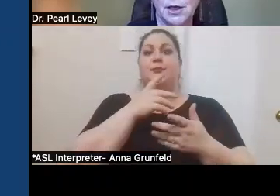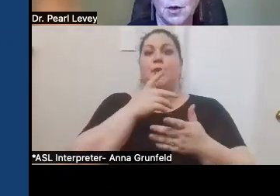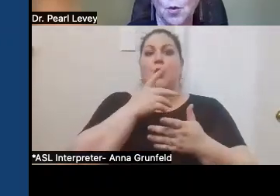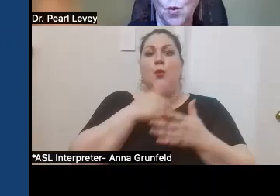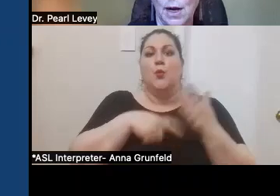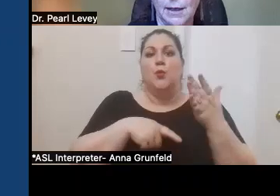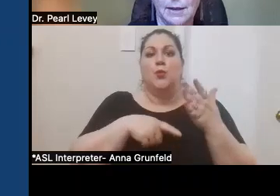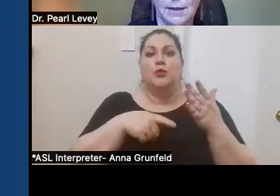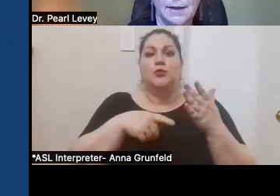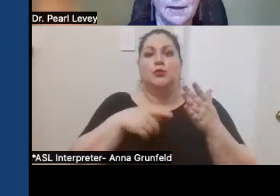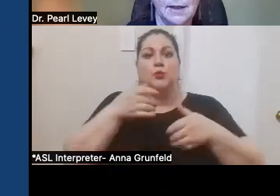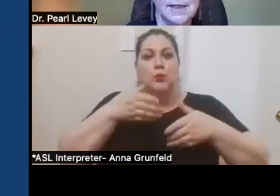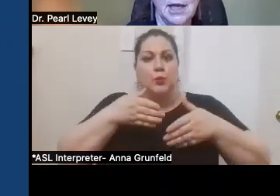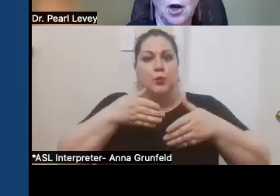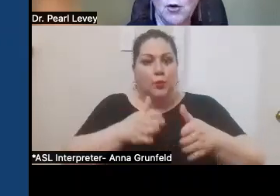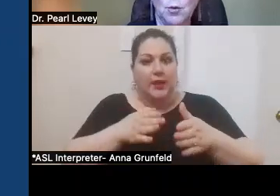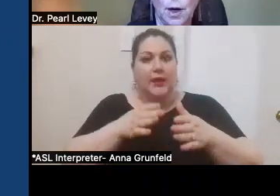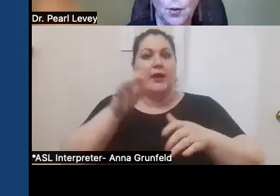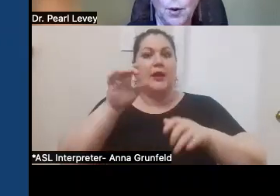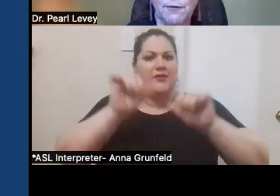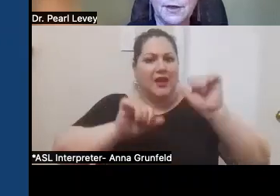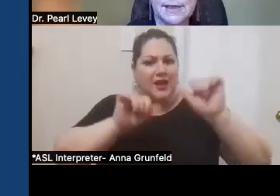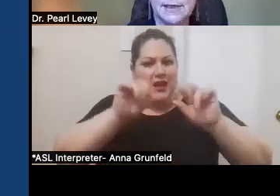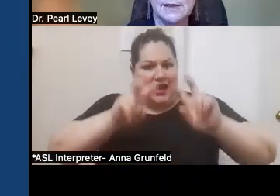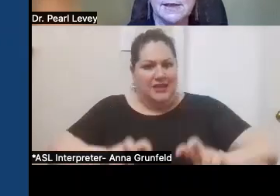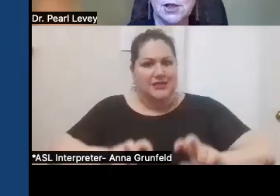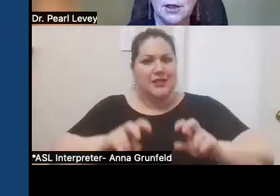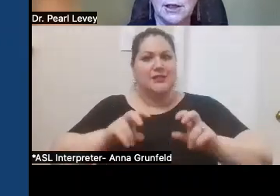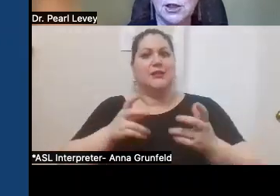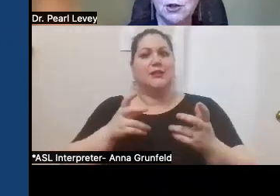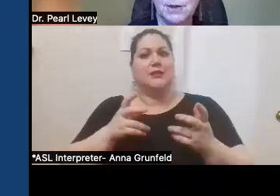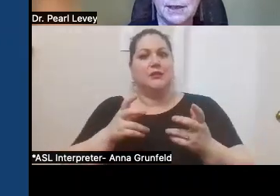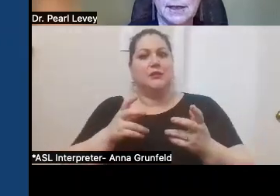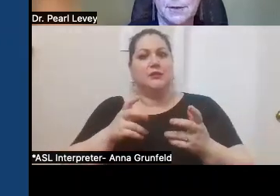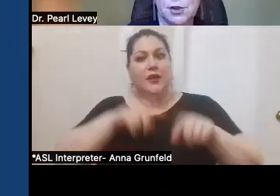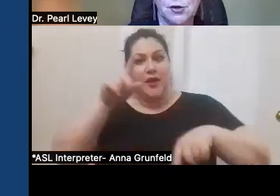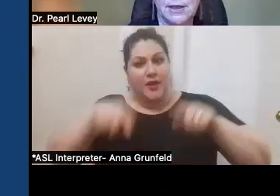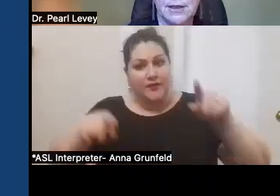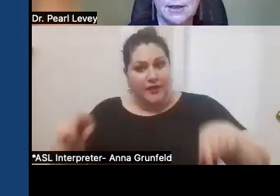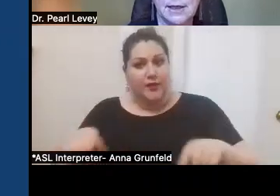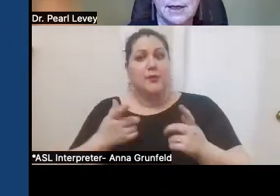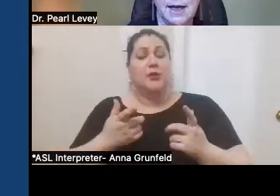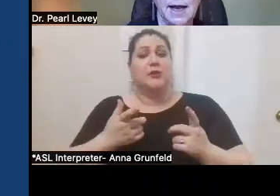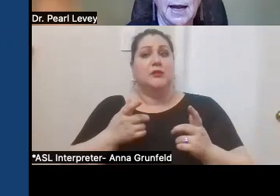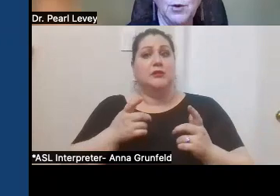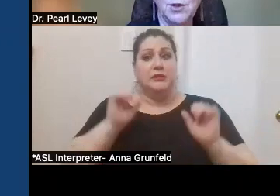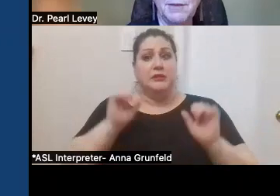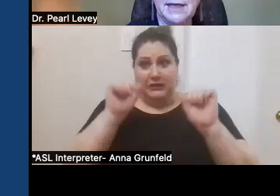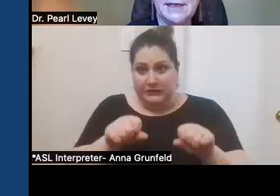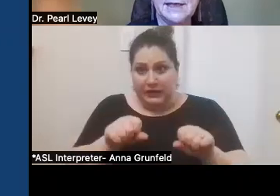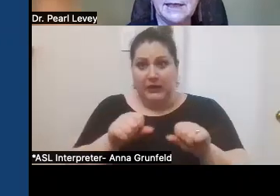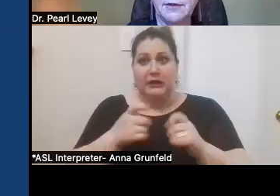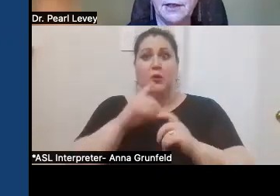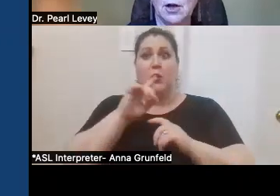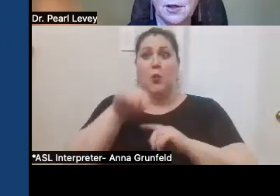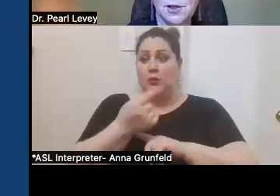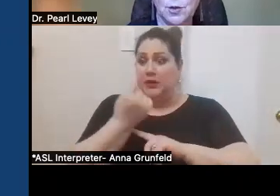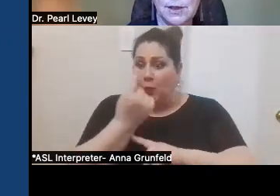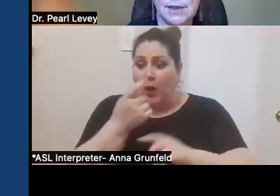Why? Is there only one way for the skills, knowledge to be demonstrated? And would there be any significant consequences